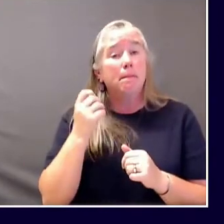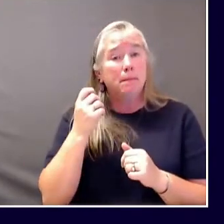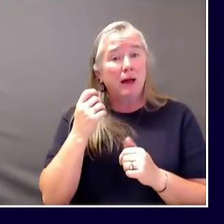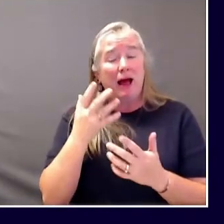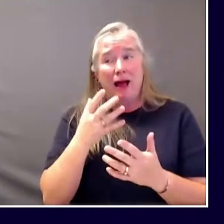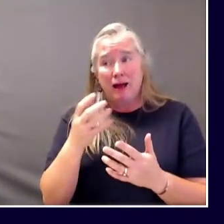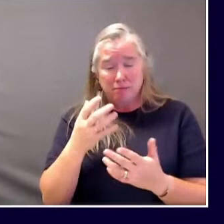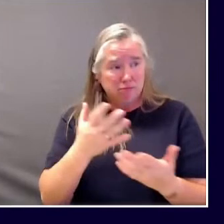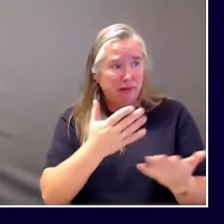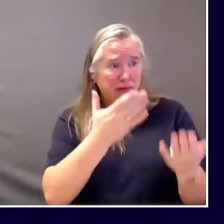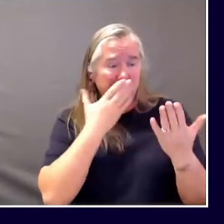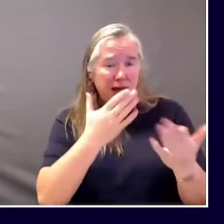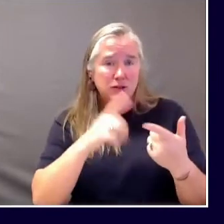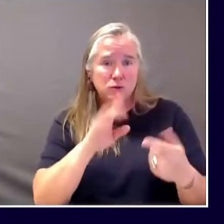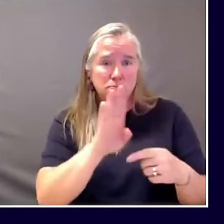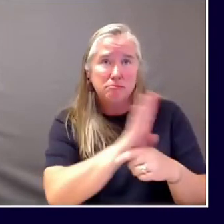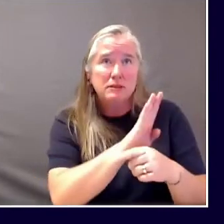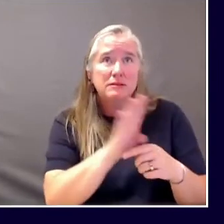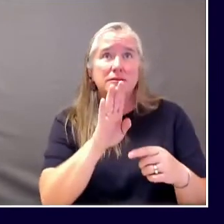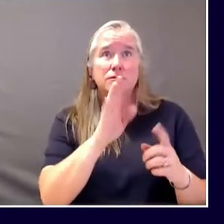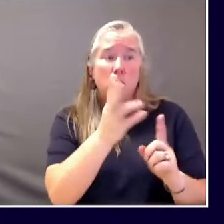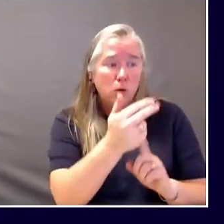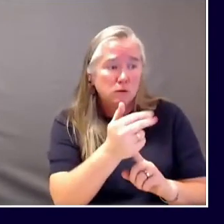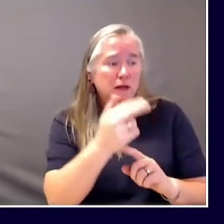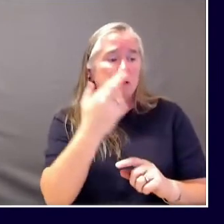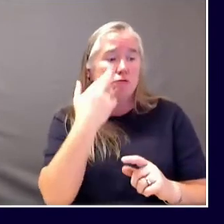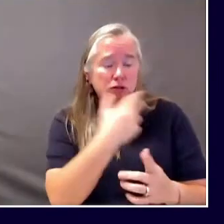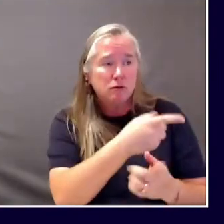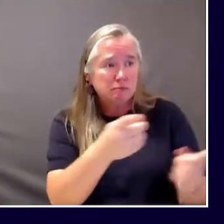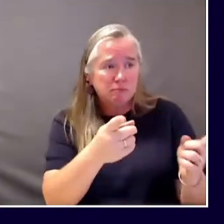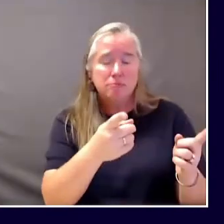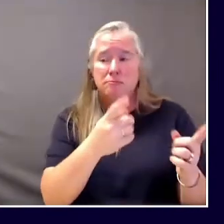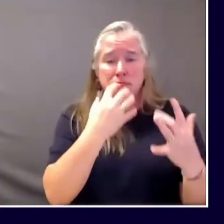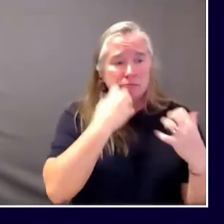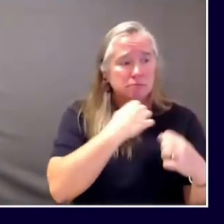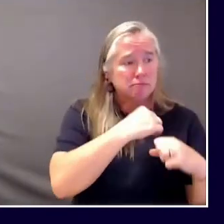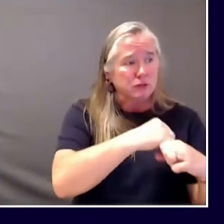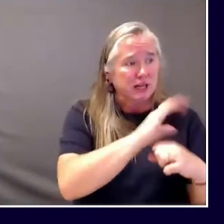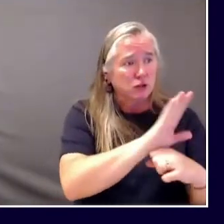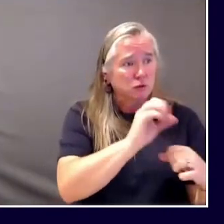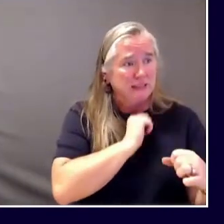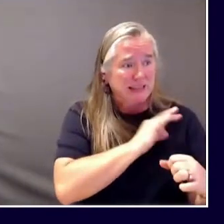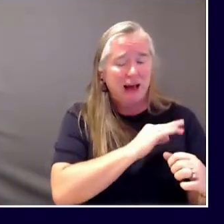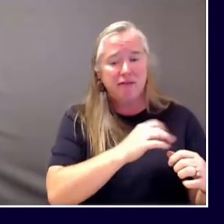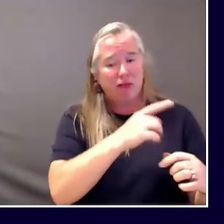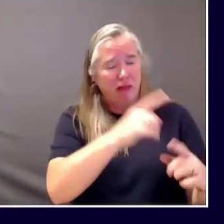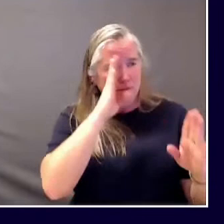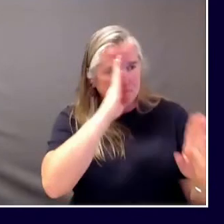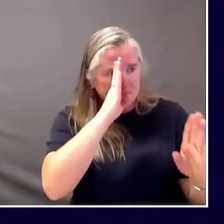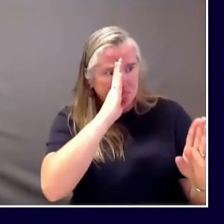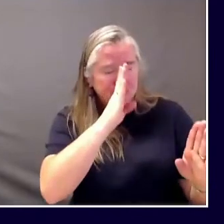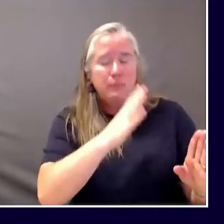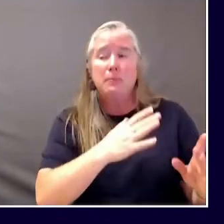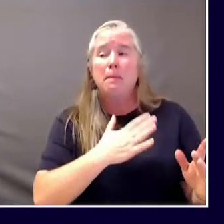general public and the staff employees of those businesses to